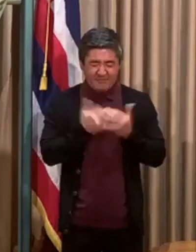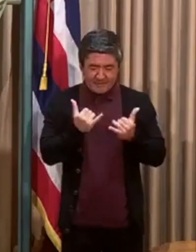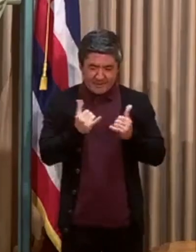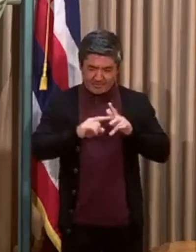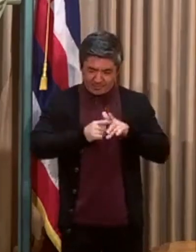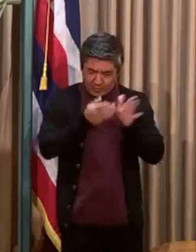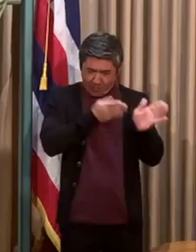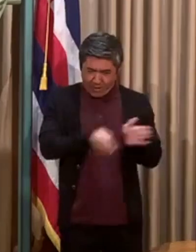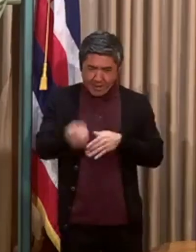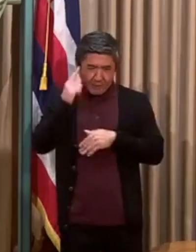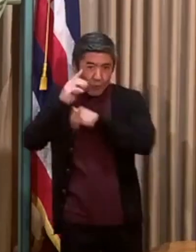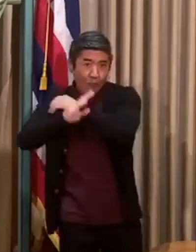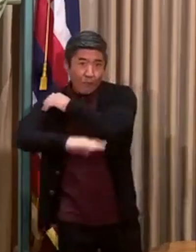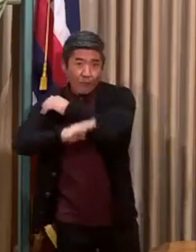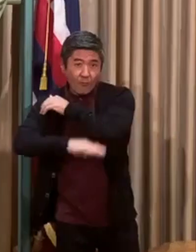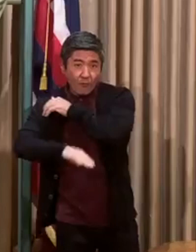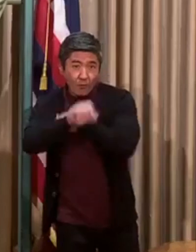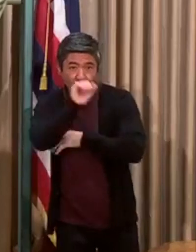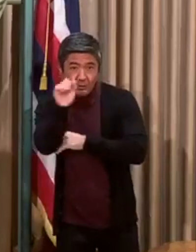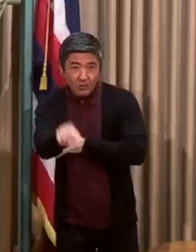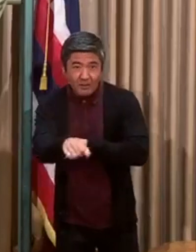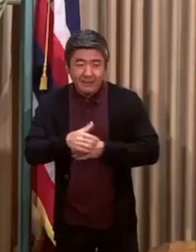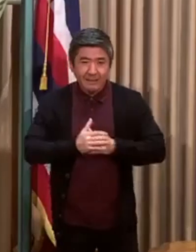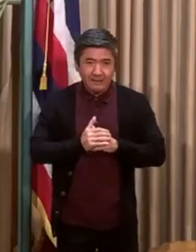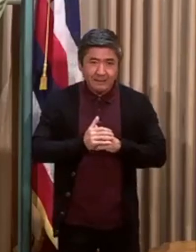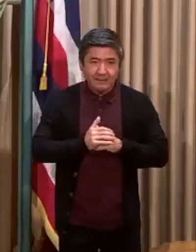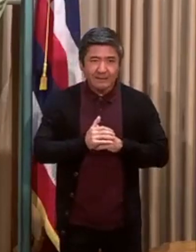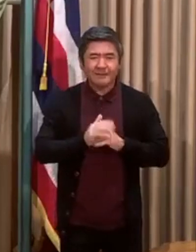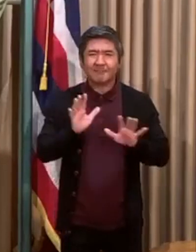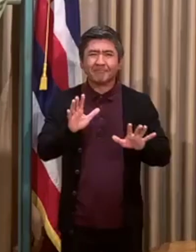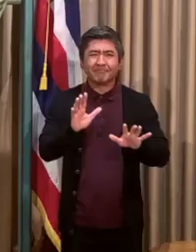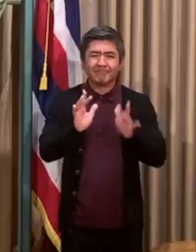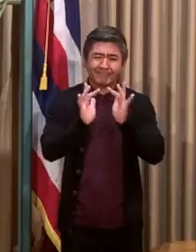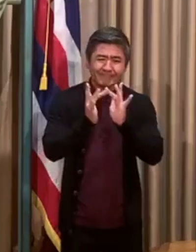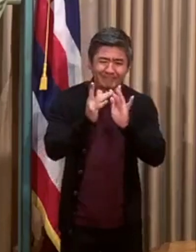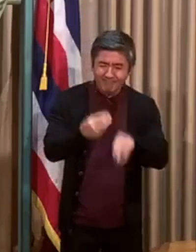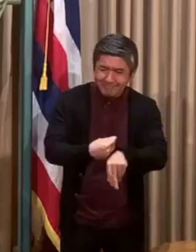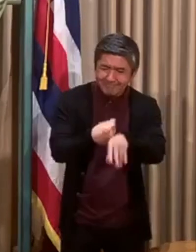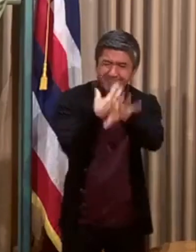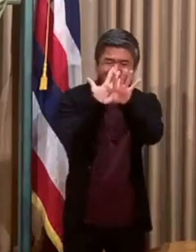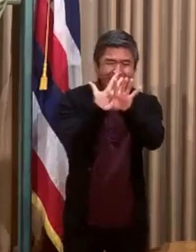we realize this is not what we want our students to experience in the fall.